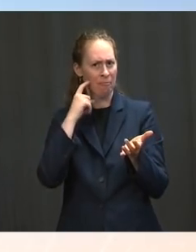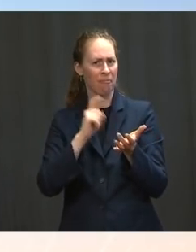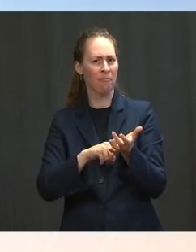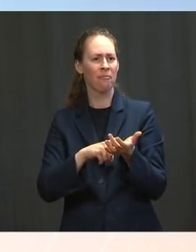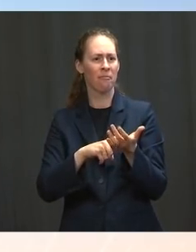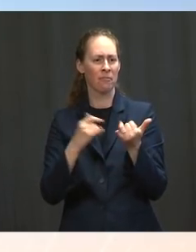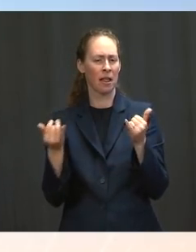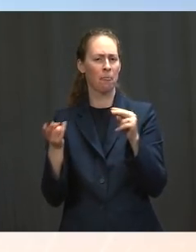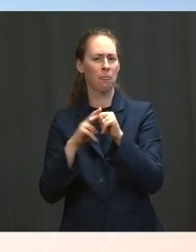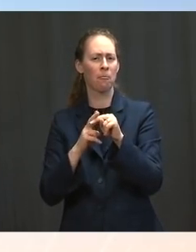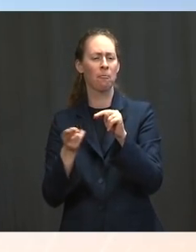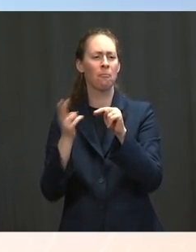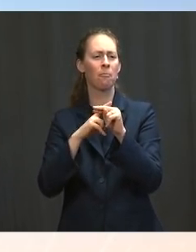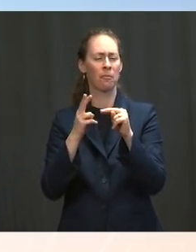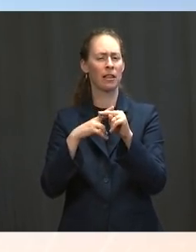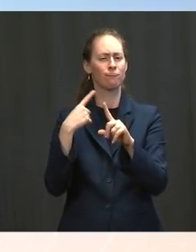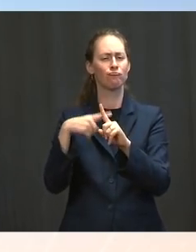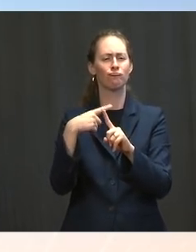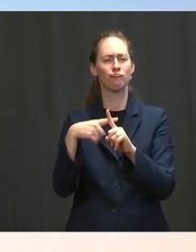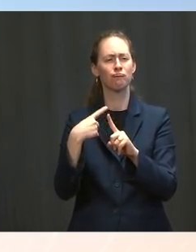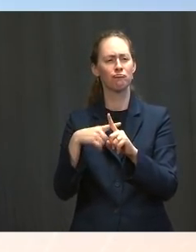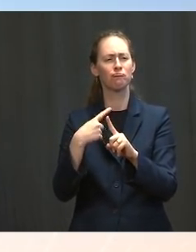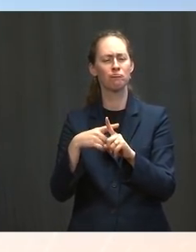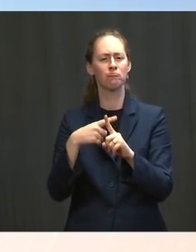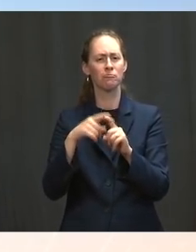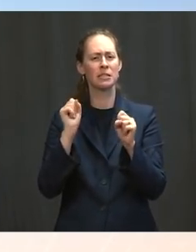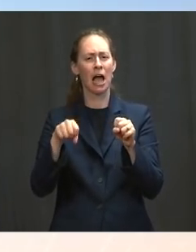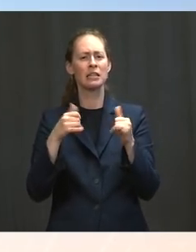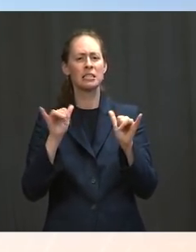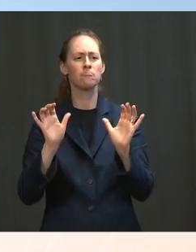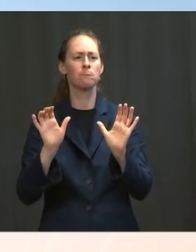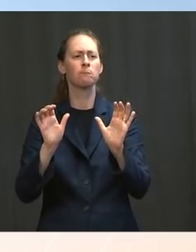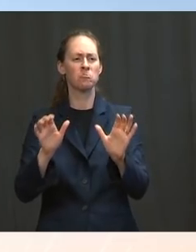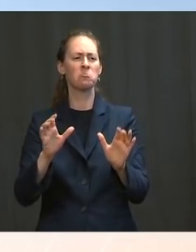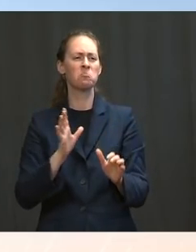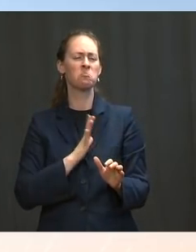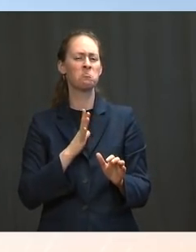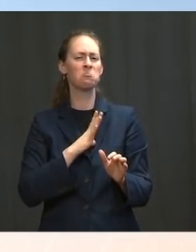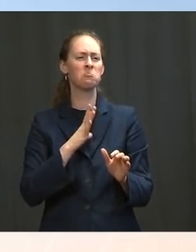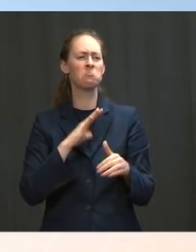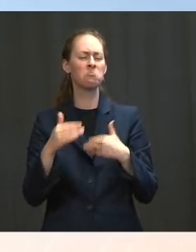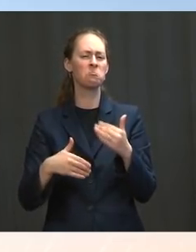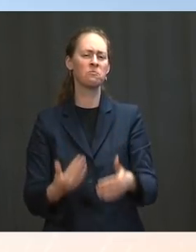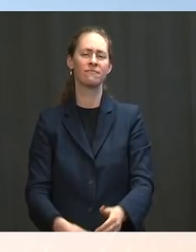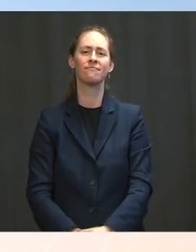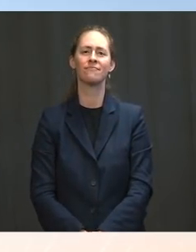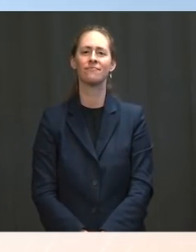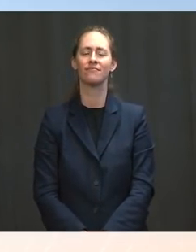that we can continue to press and make progress moving forward. Go ahead. >> The Press: So, two questions. First, is there a target for herd immunity